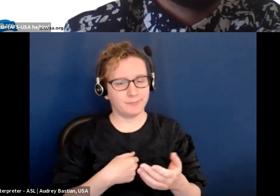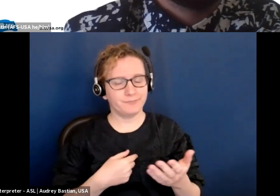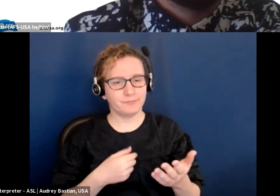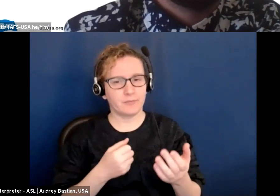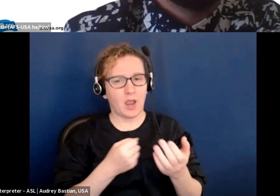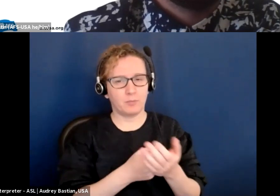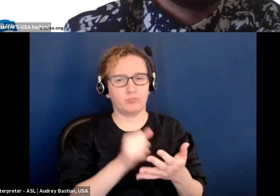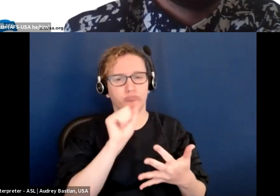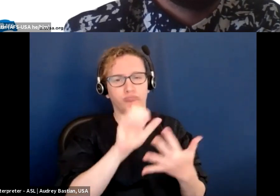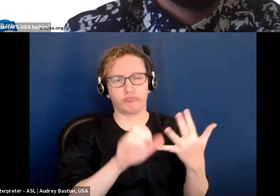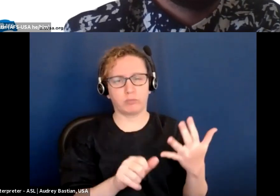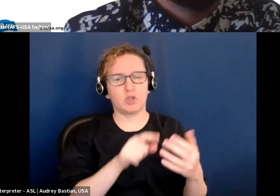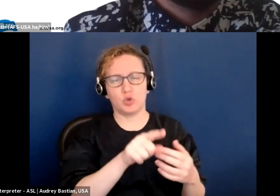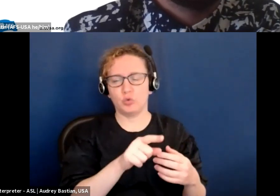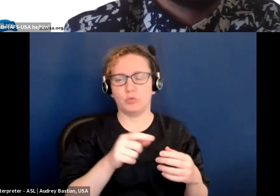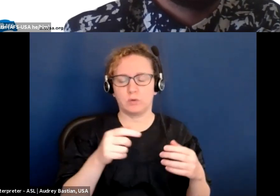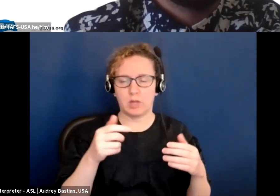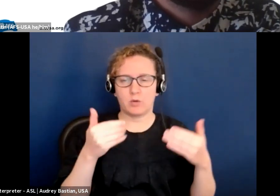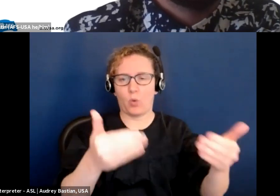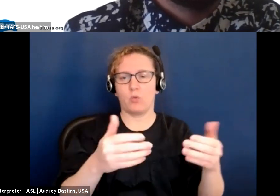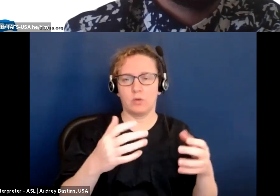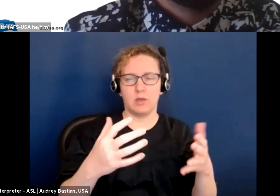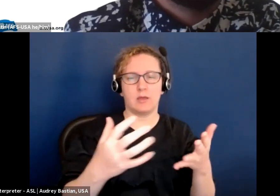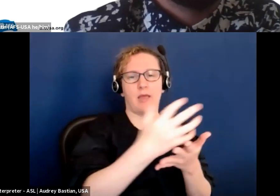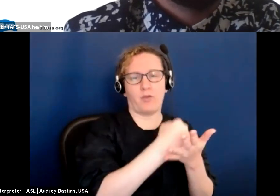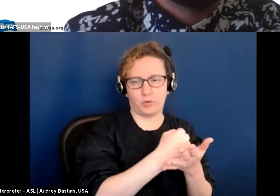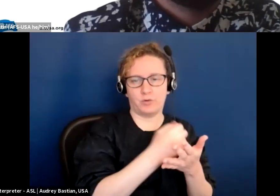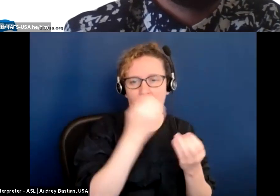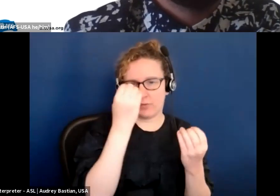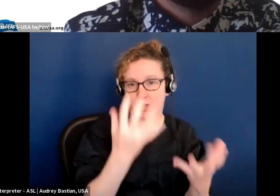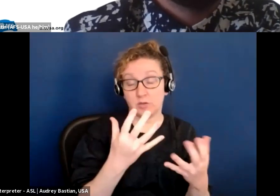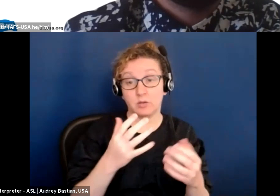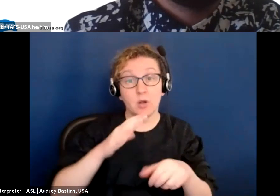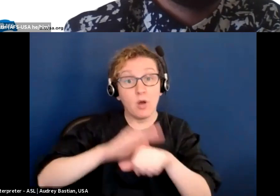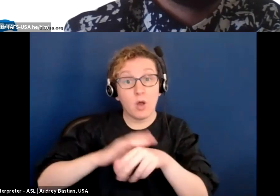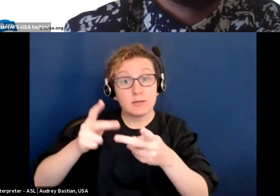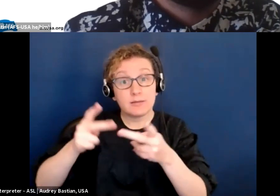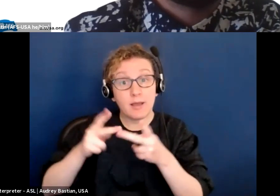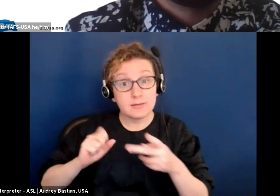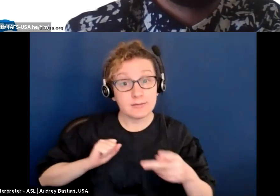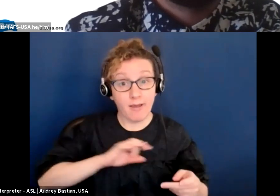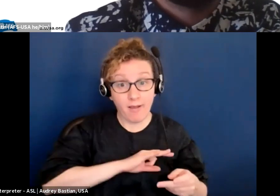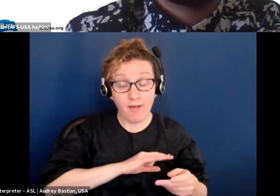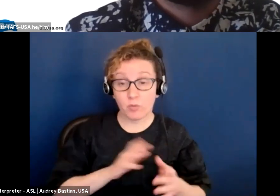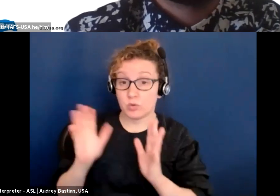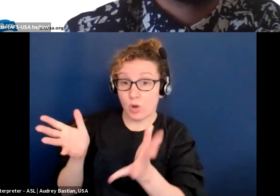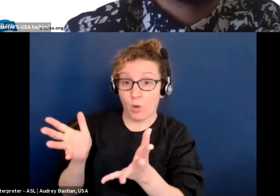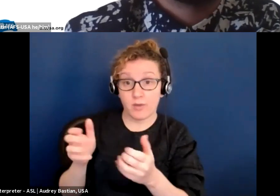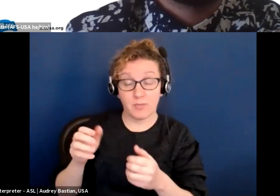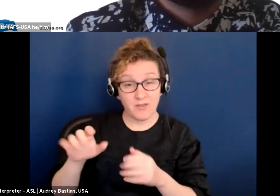We will also talk to the on site staff about if you choose a homestay, is there a homestay